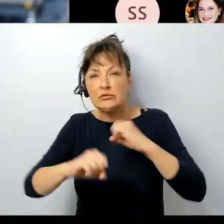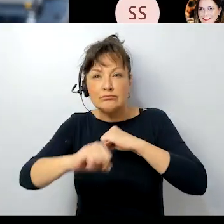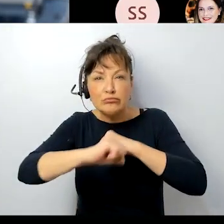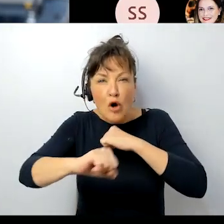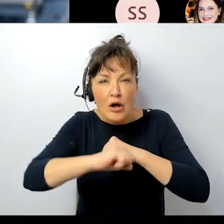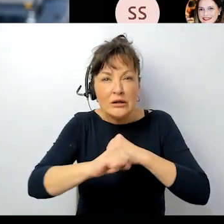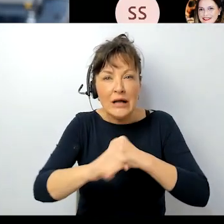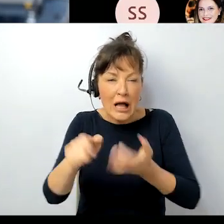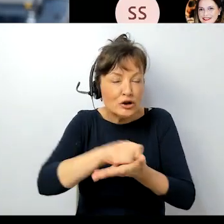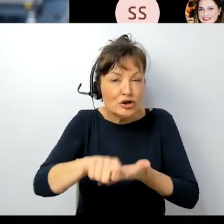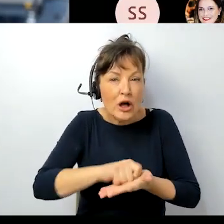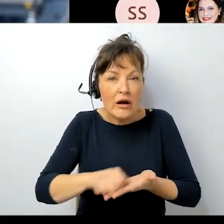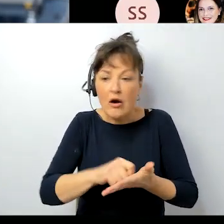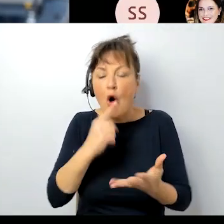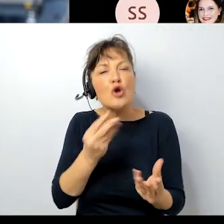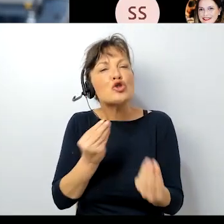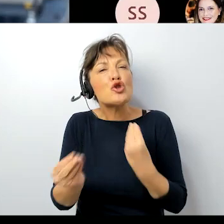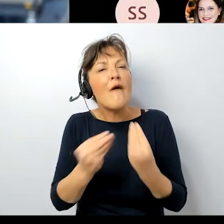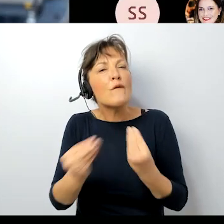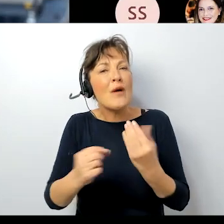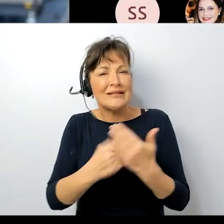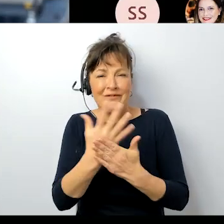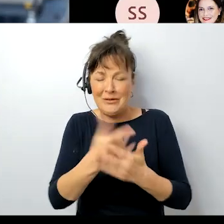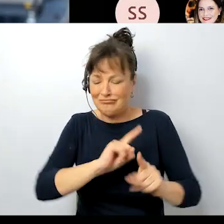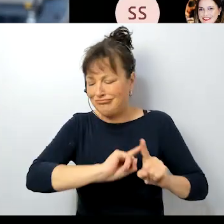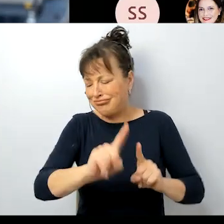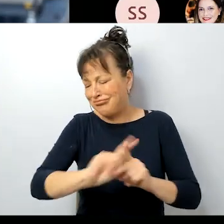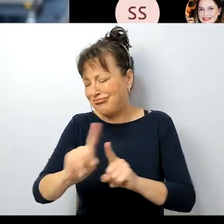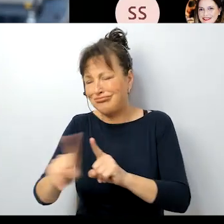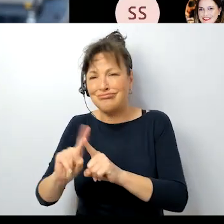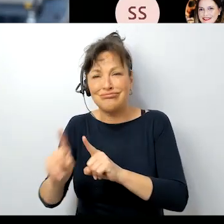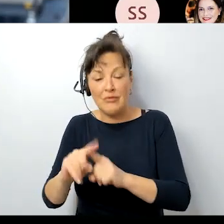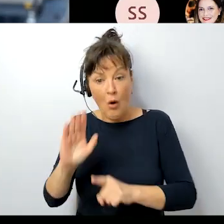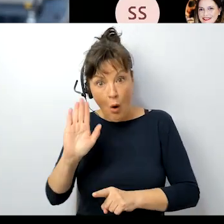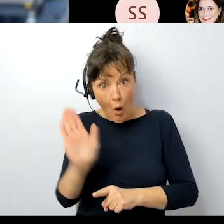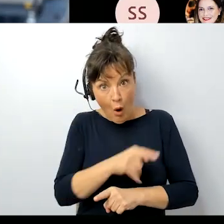from childcare, broadcast journalism, accountancy, to software development.